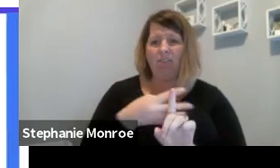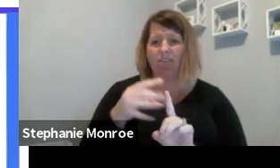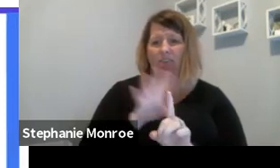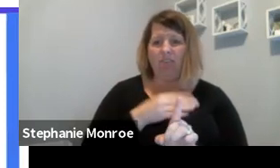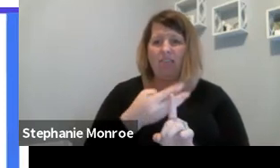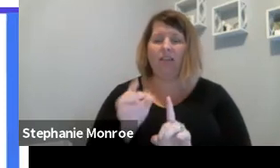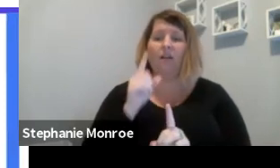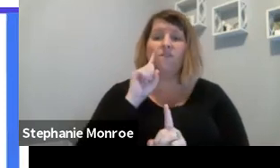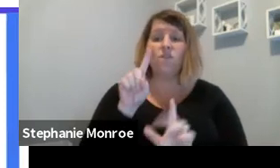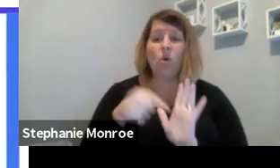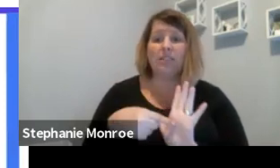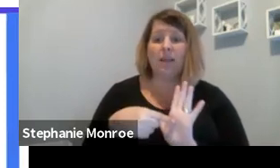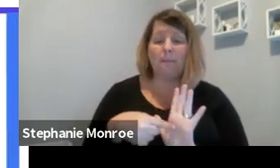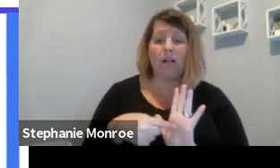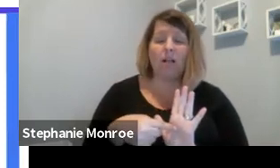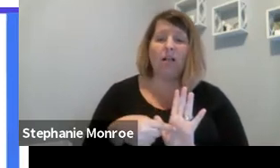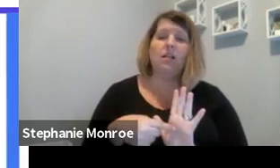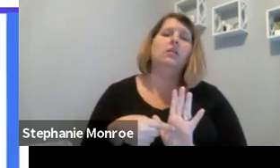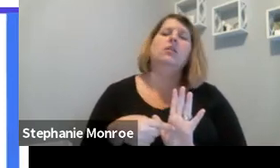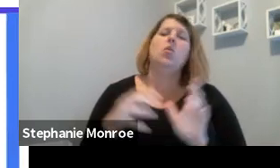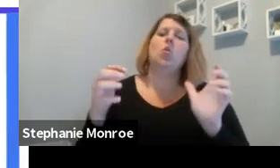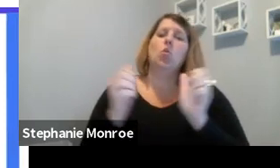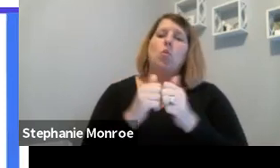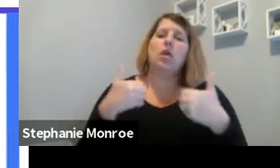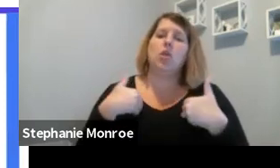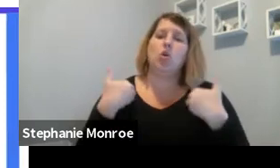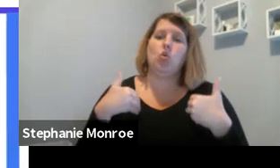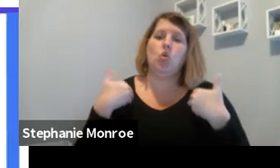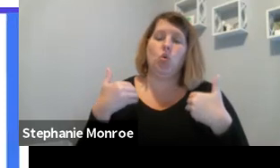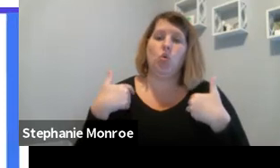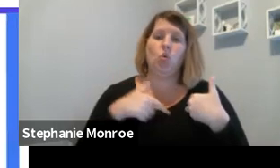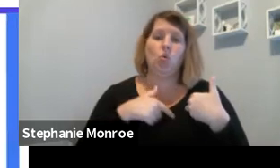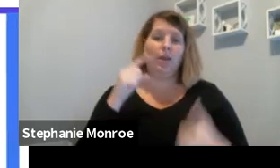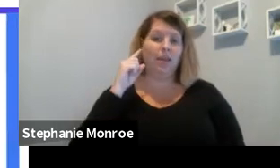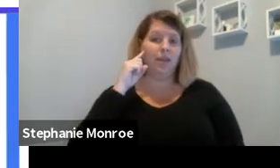For example, among youth, we hear a lot